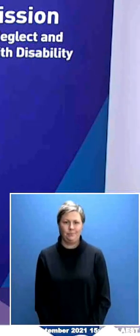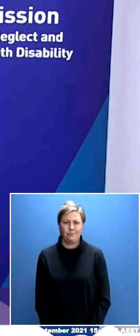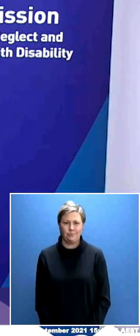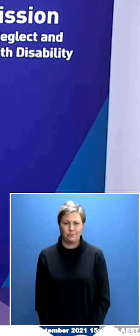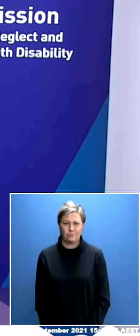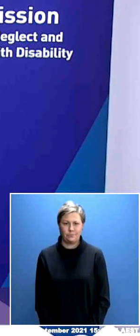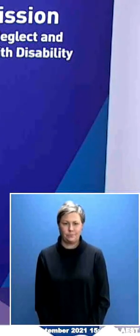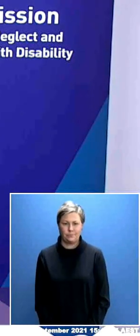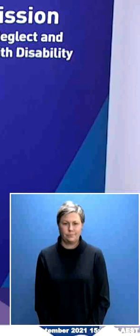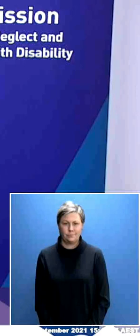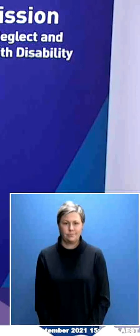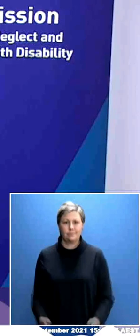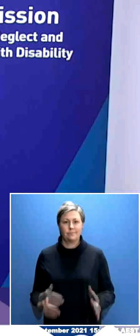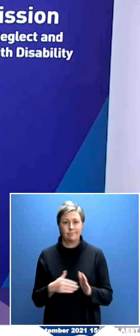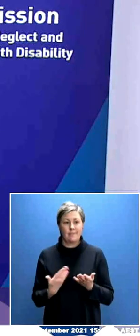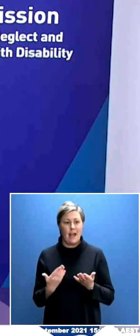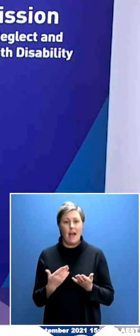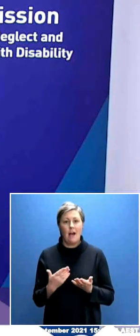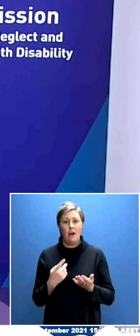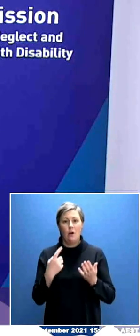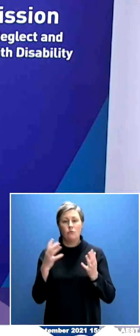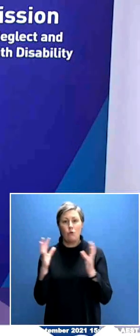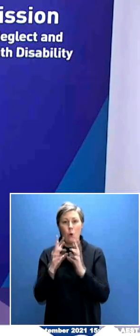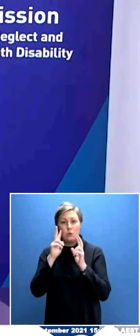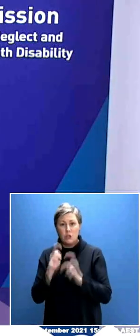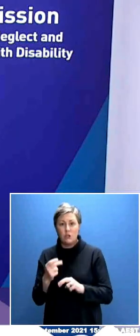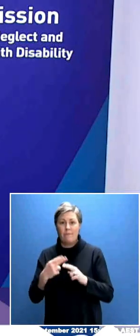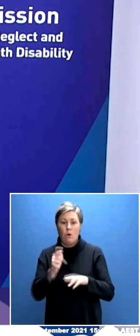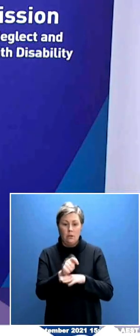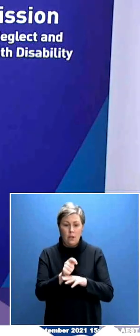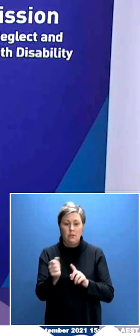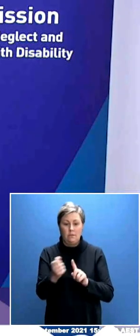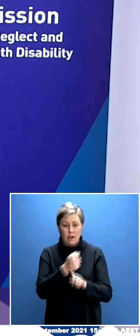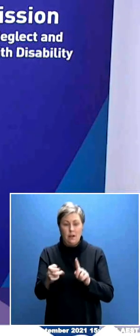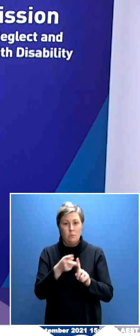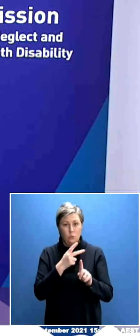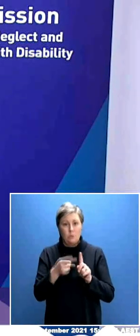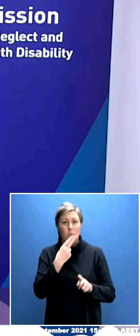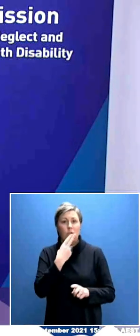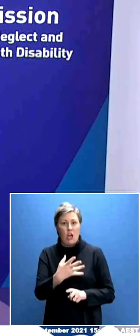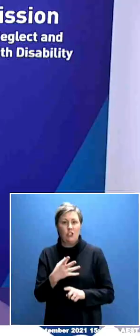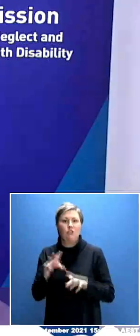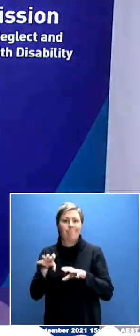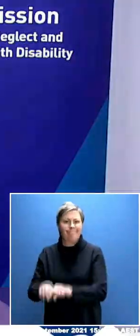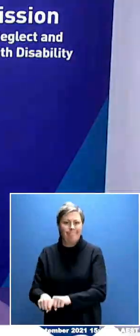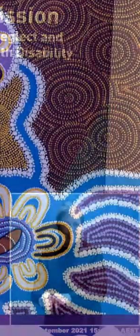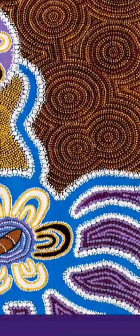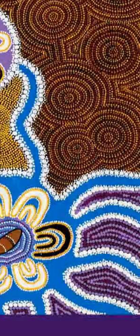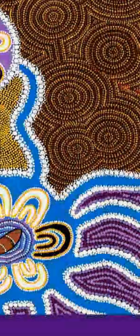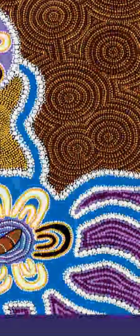The Royal Commission into Violence, Abuse, Neglect, and exploitation of People with Disability is adjourned.